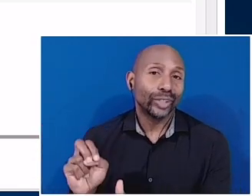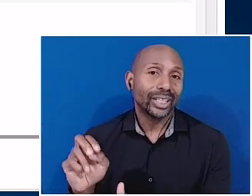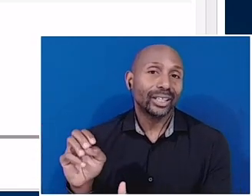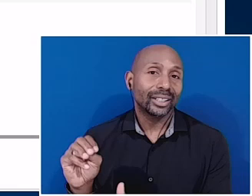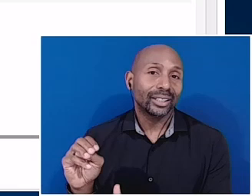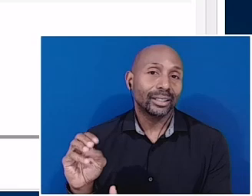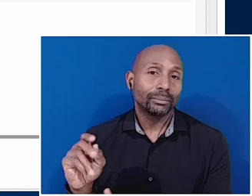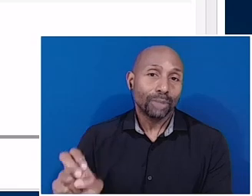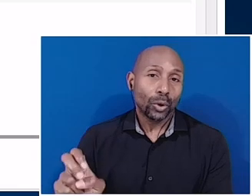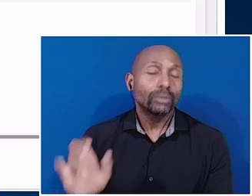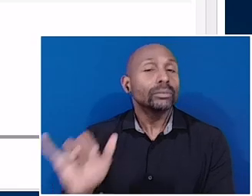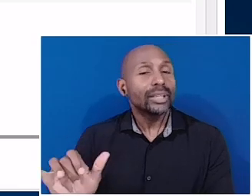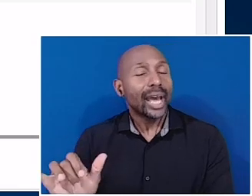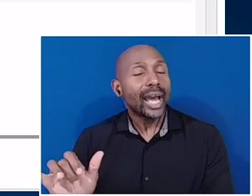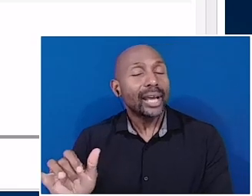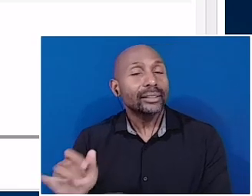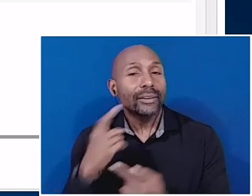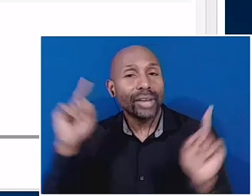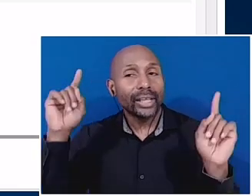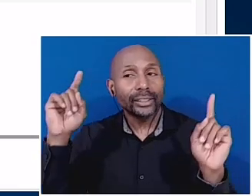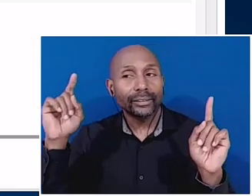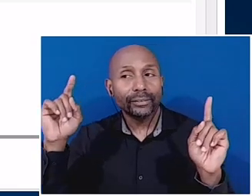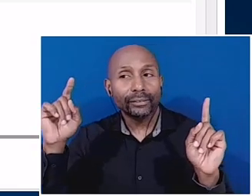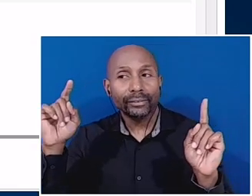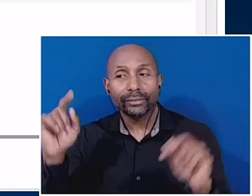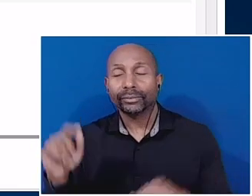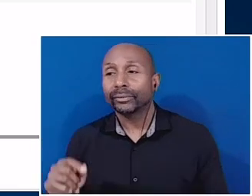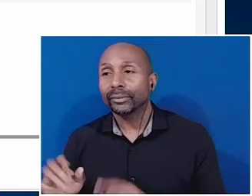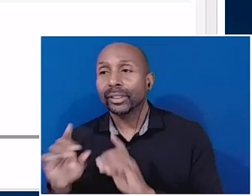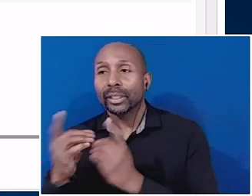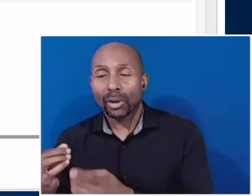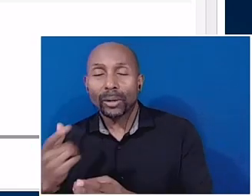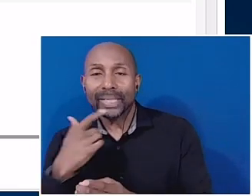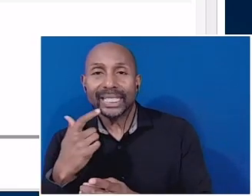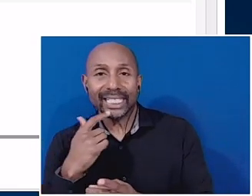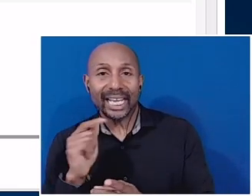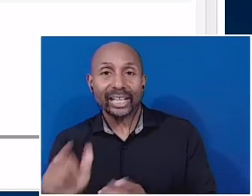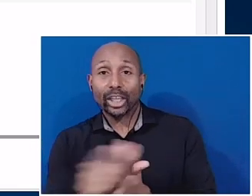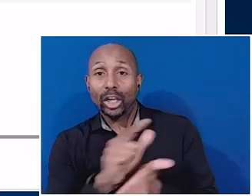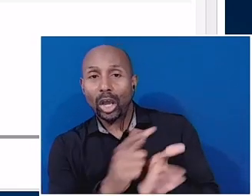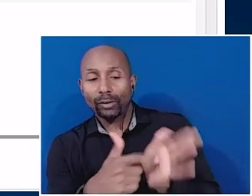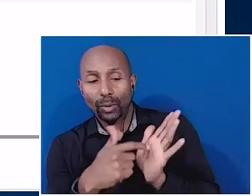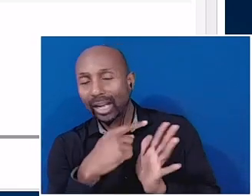that we go back because it's a statutory requirement, we felt that we were able to